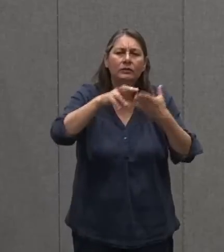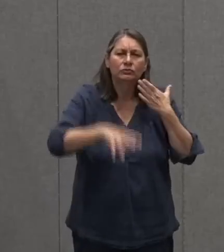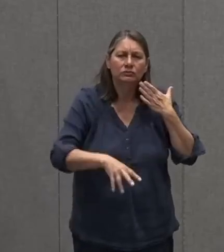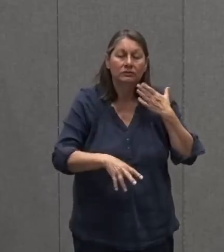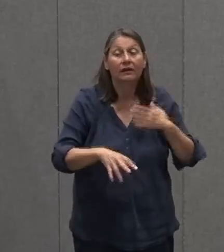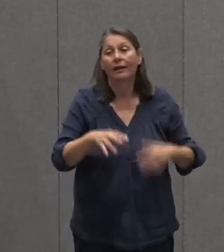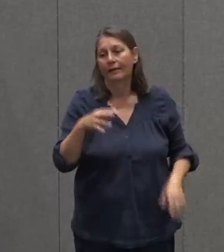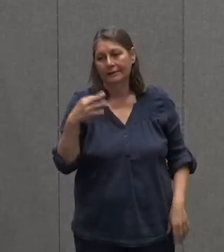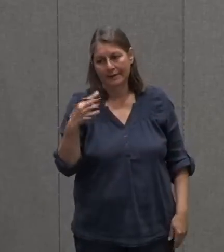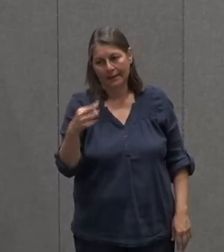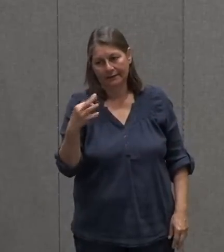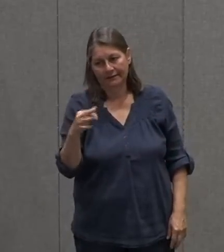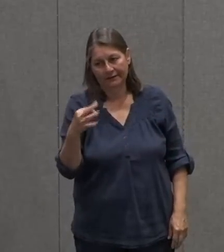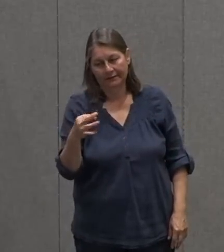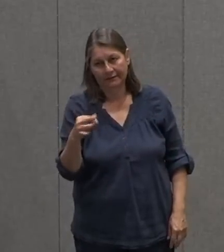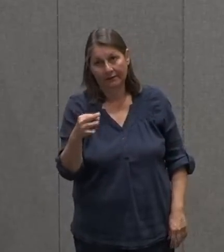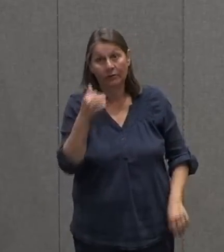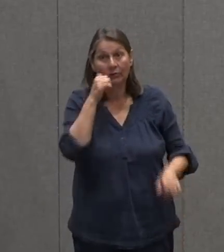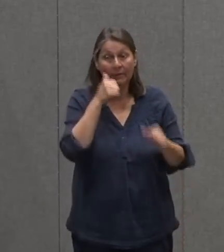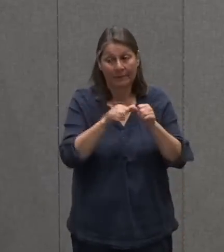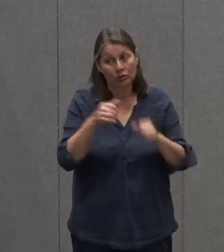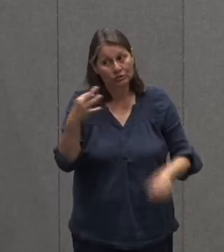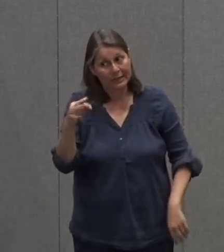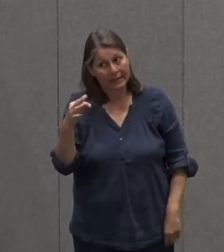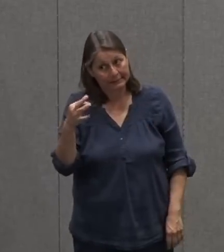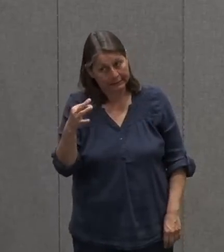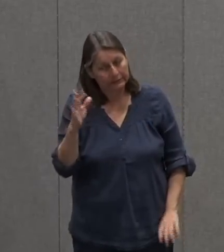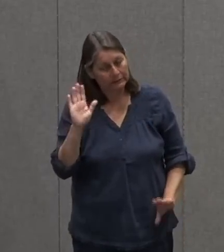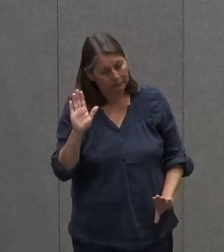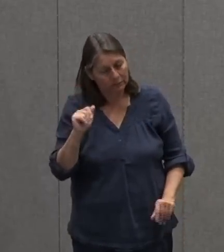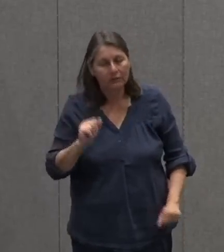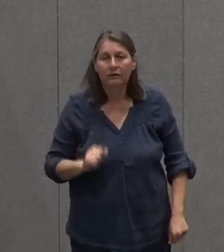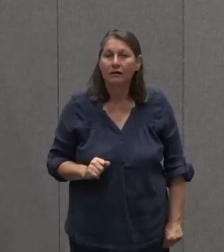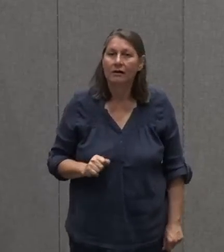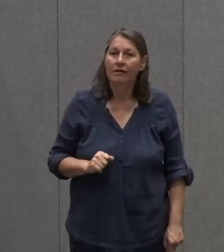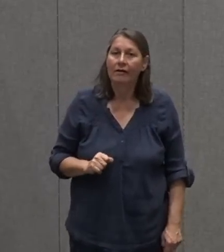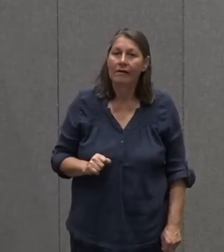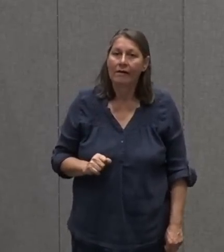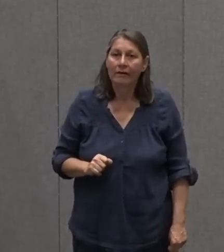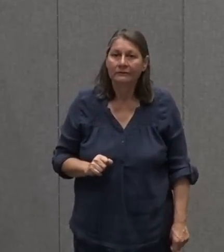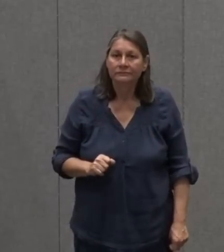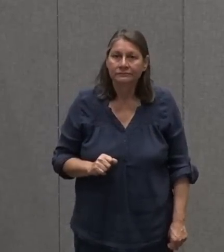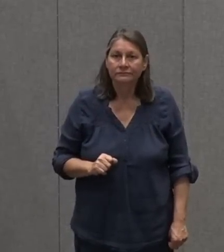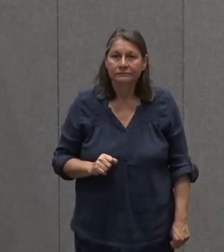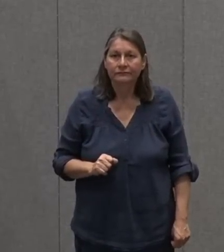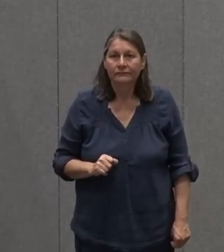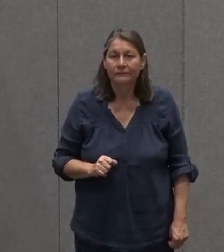19, right, it's still 19. There's nothing changed there. So, my new question that I have to answer